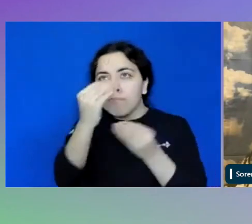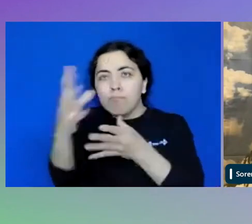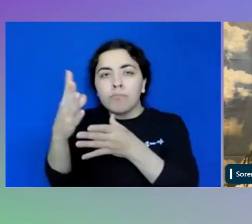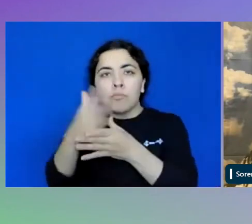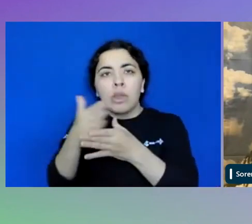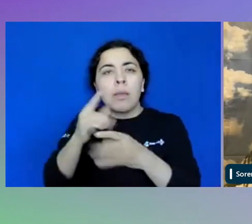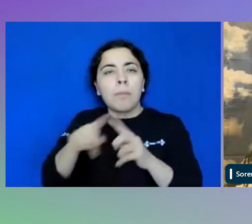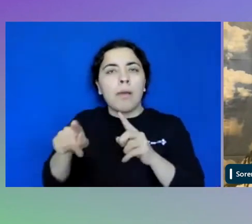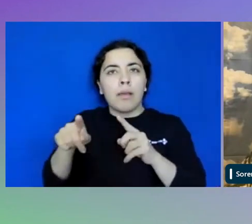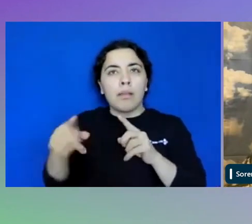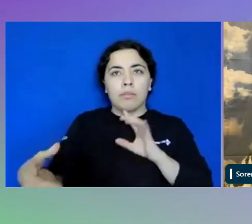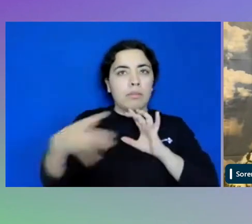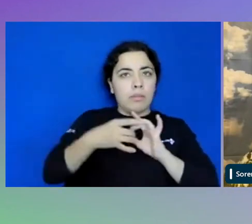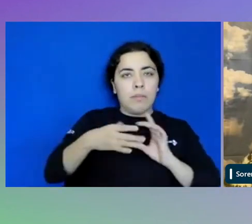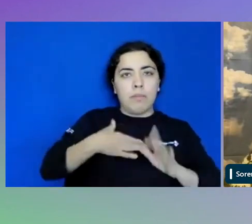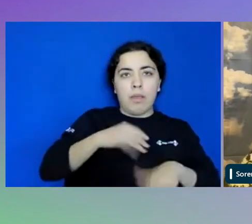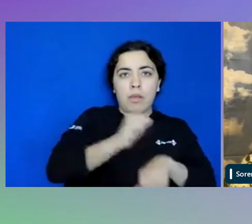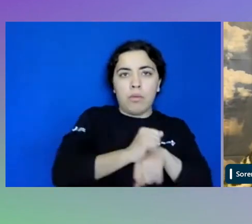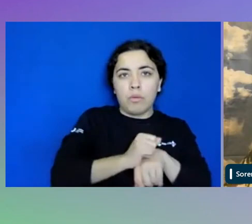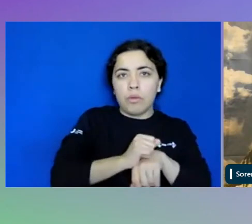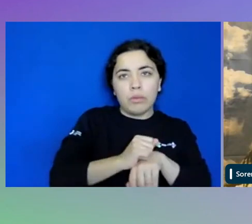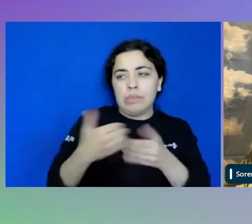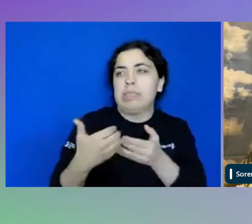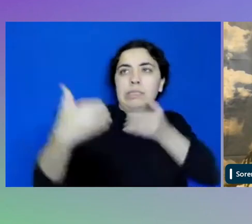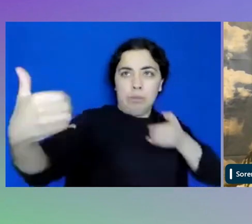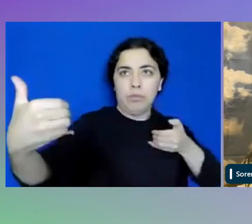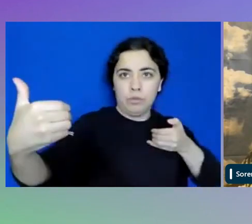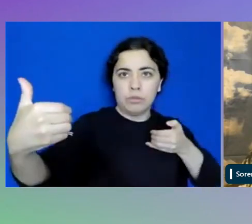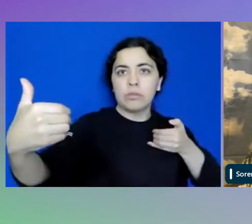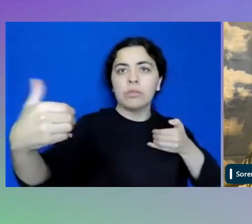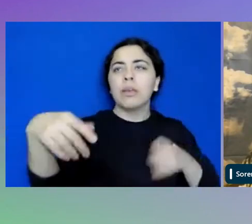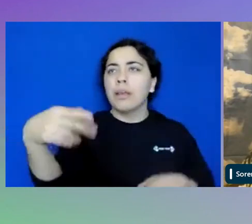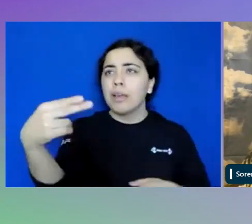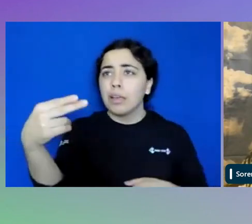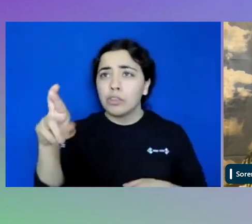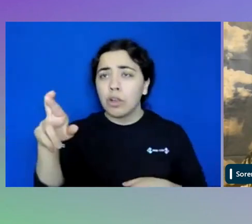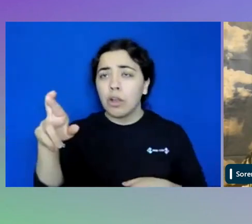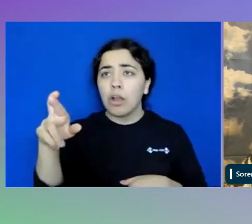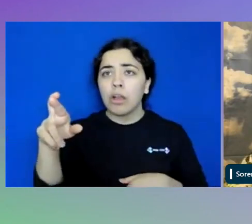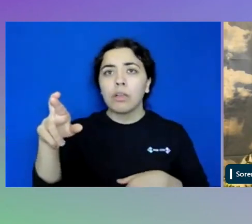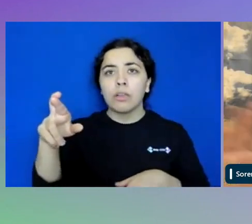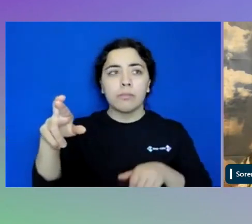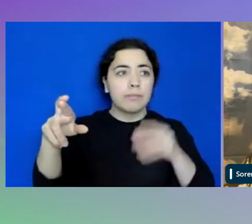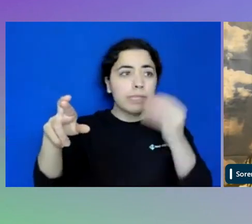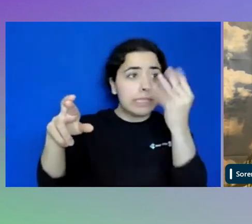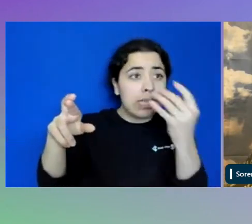your performance or human resources or any of those other